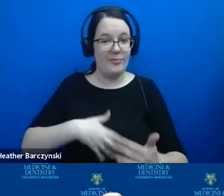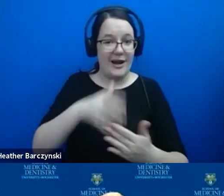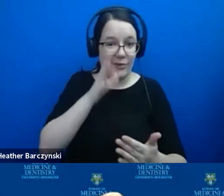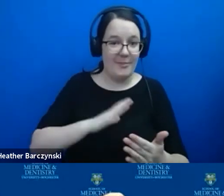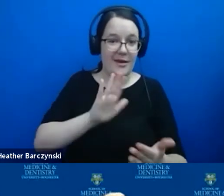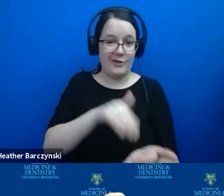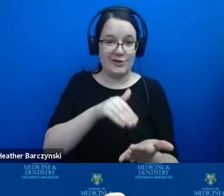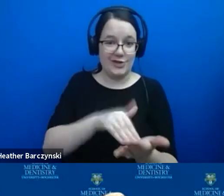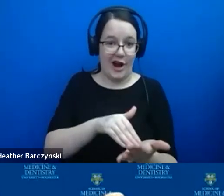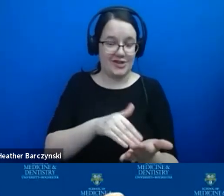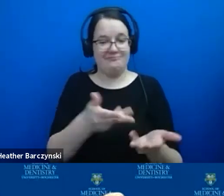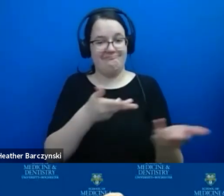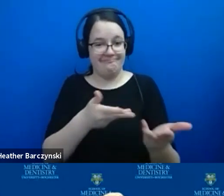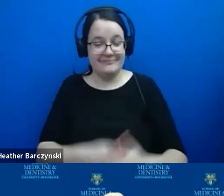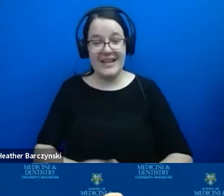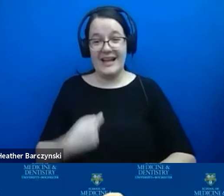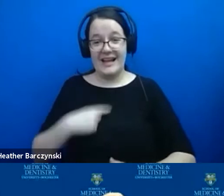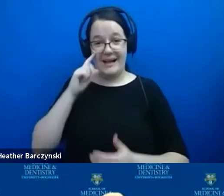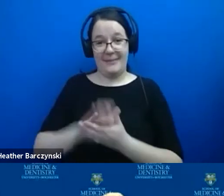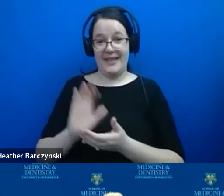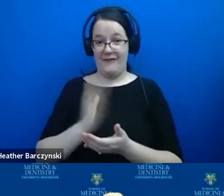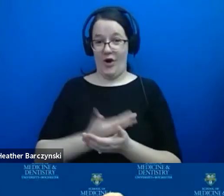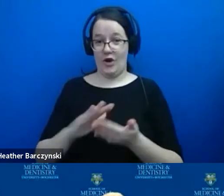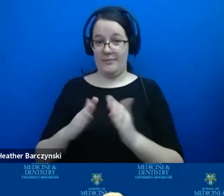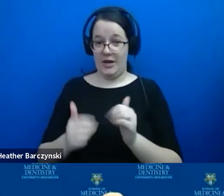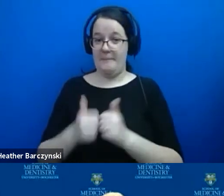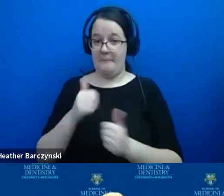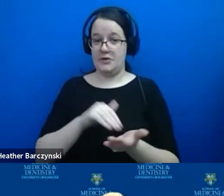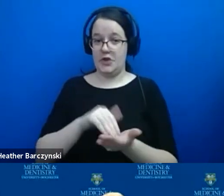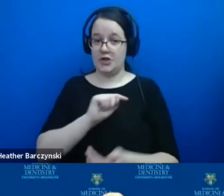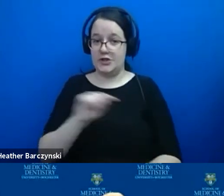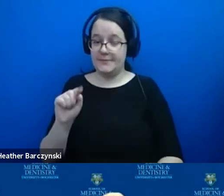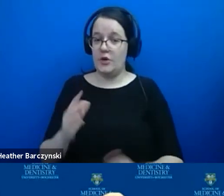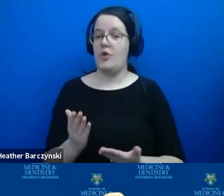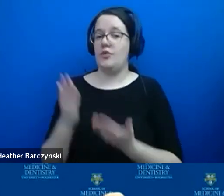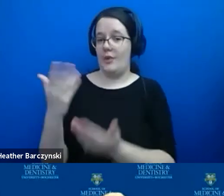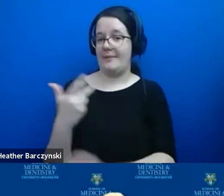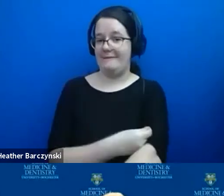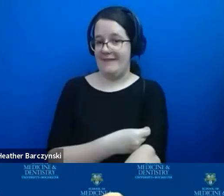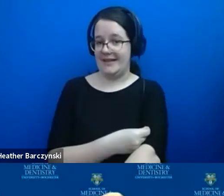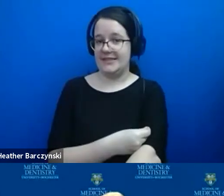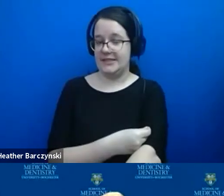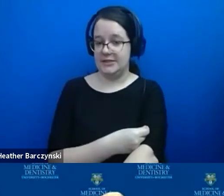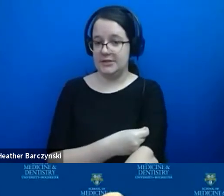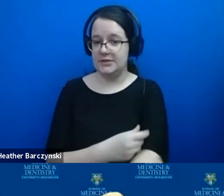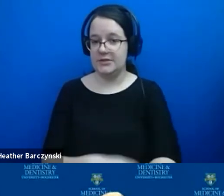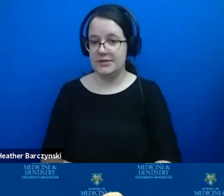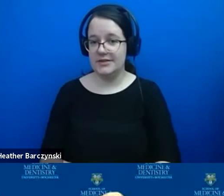in our community most providers are recommending vaccine given the usual uh calculation that all